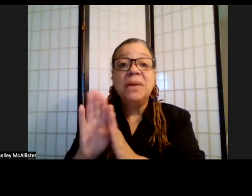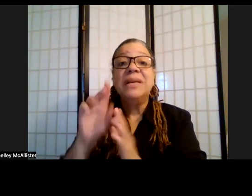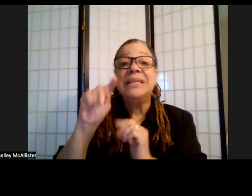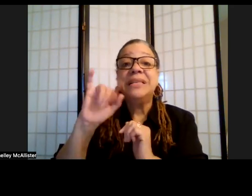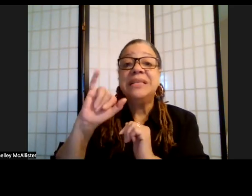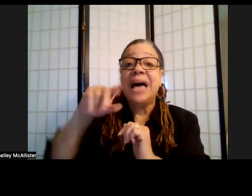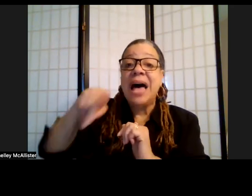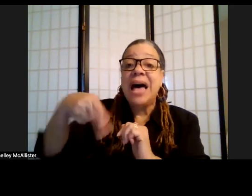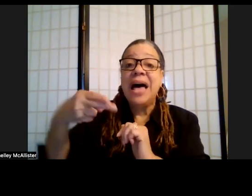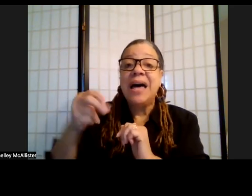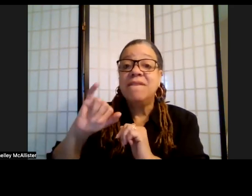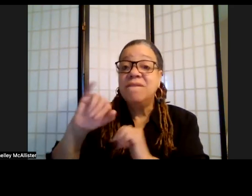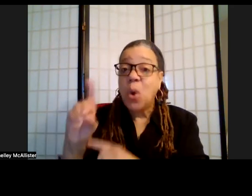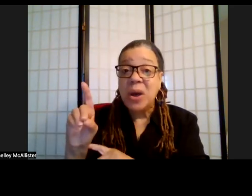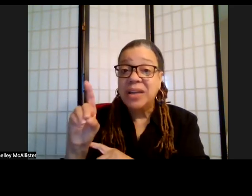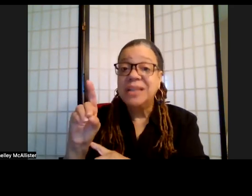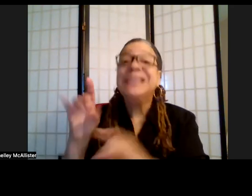that is still continuing in Pakistan. Oh goodness!